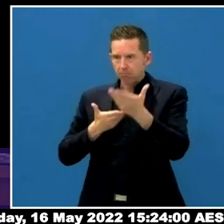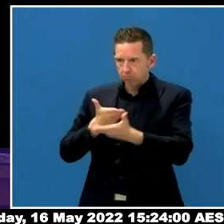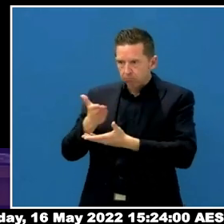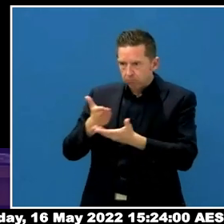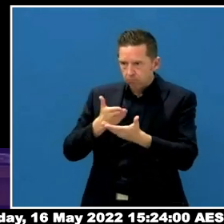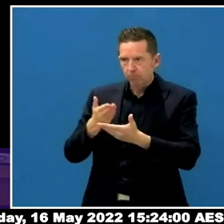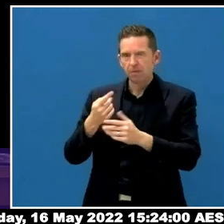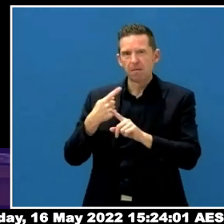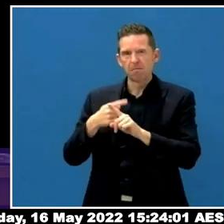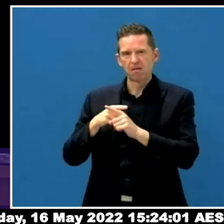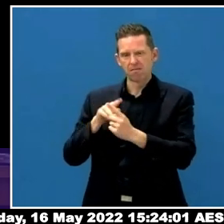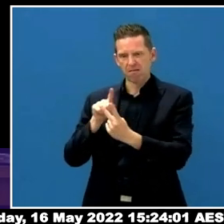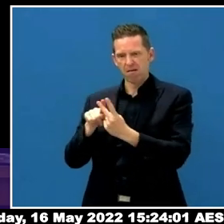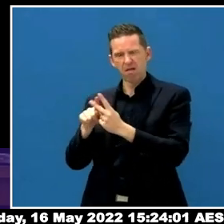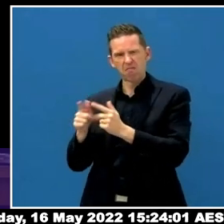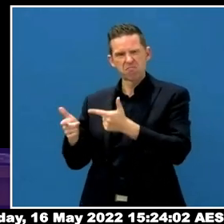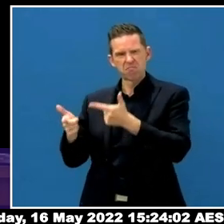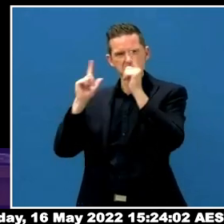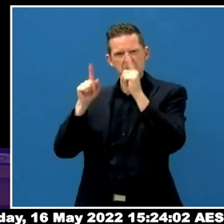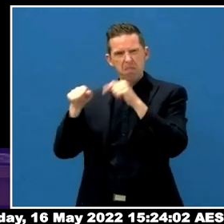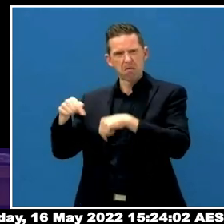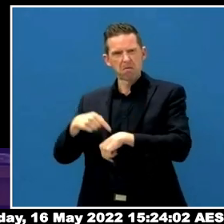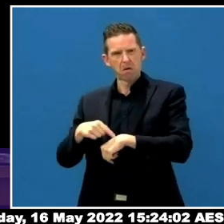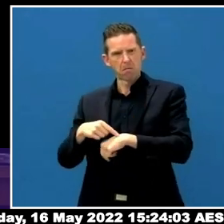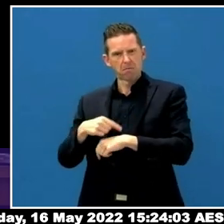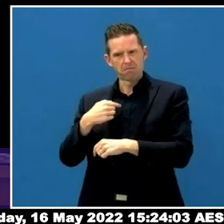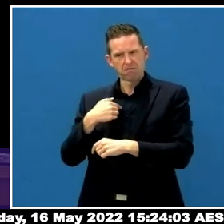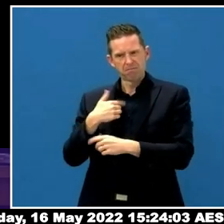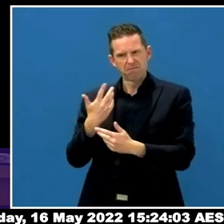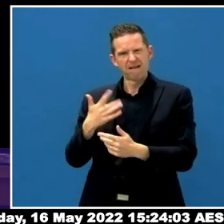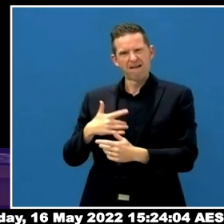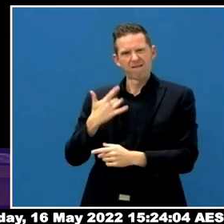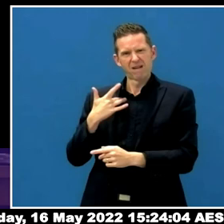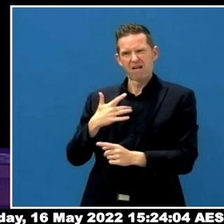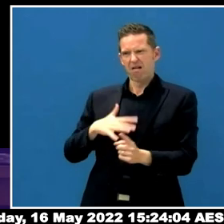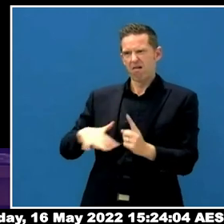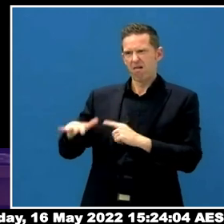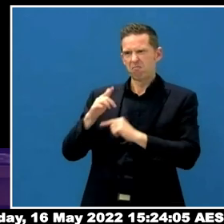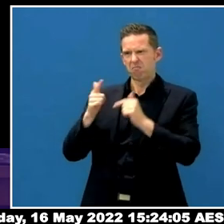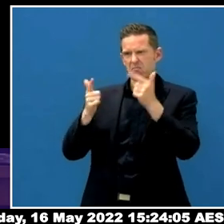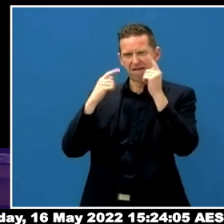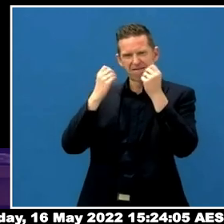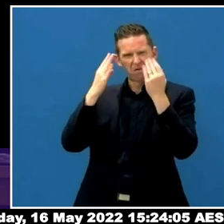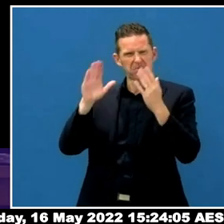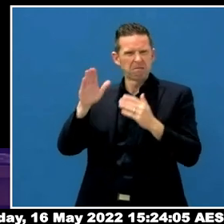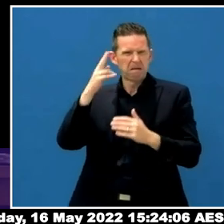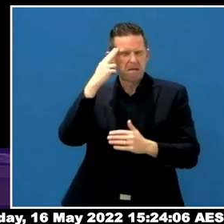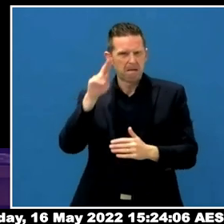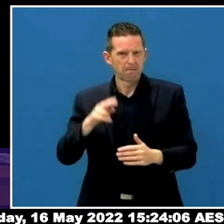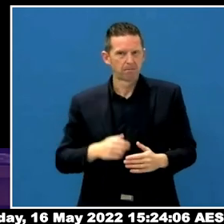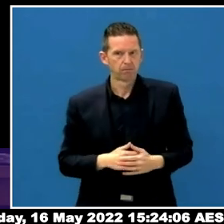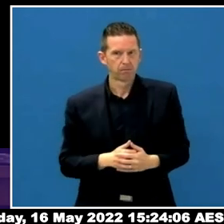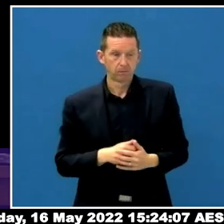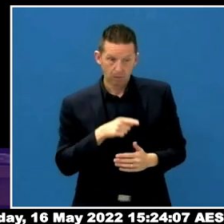can't really recall his name, and - This is 2019, sorry? This is in 2019.